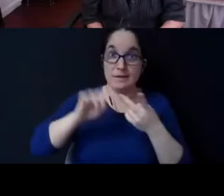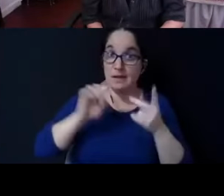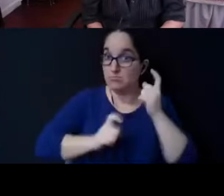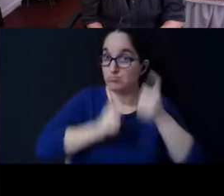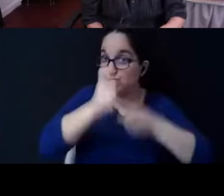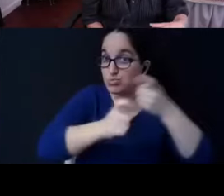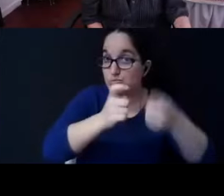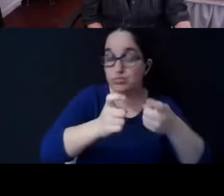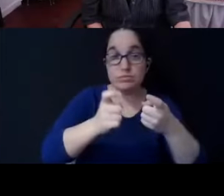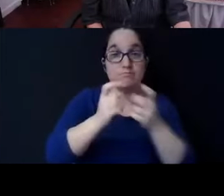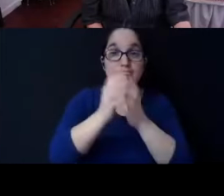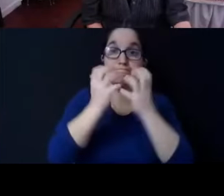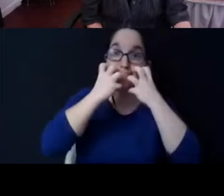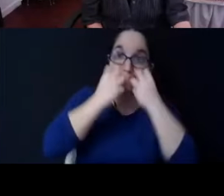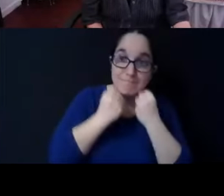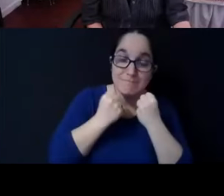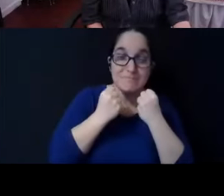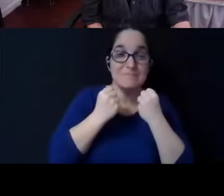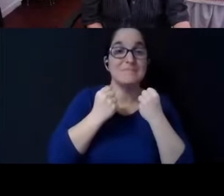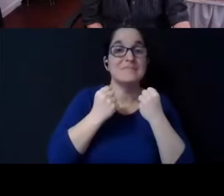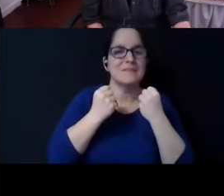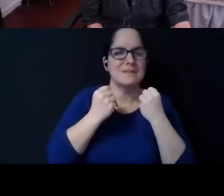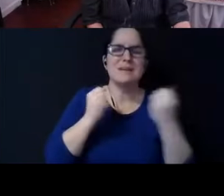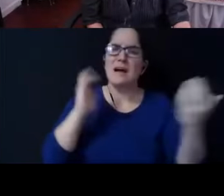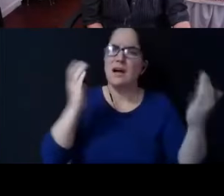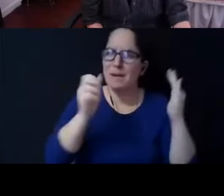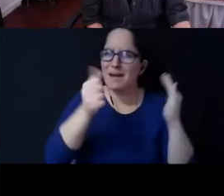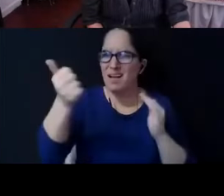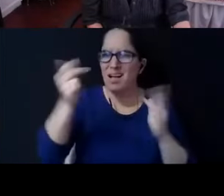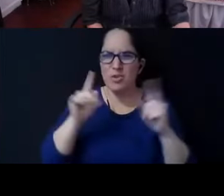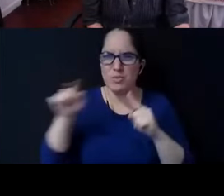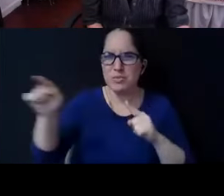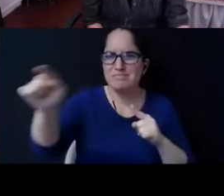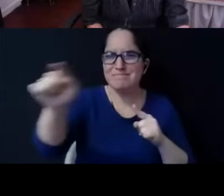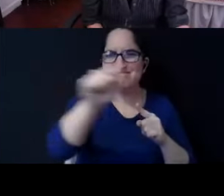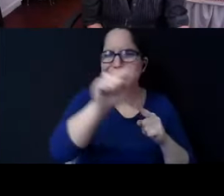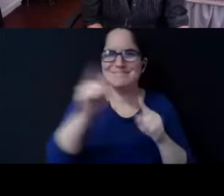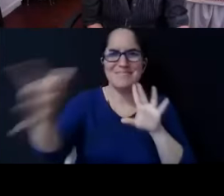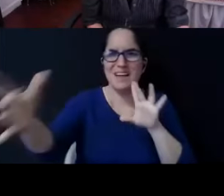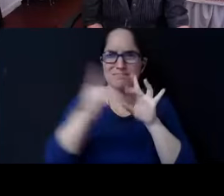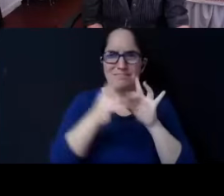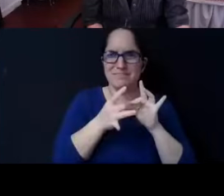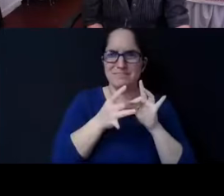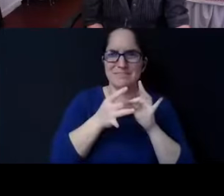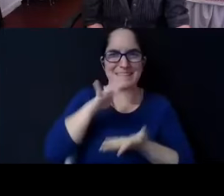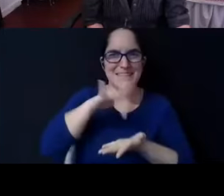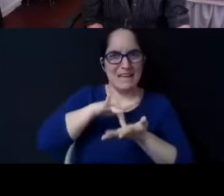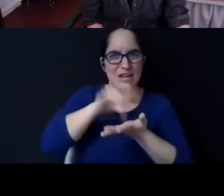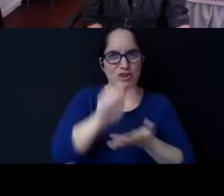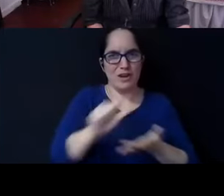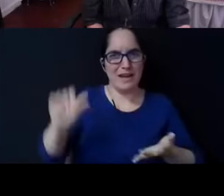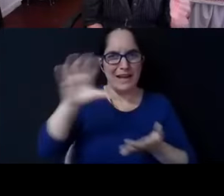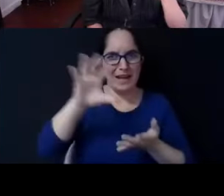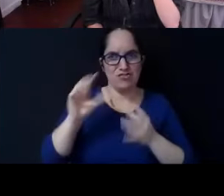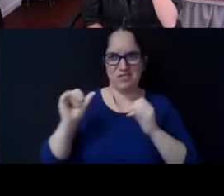of other people who don't—who are not connected to the Central Asia as much as I do make me think of